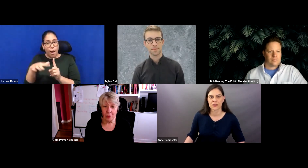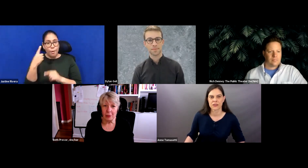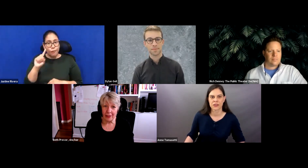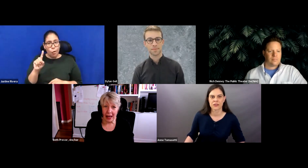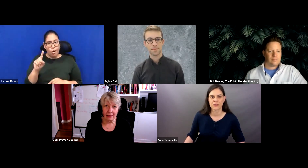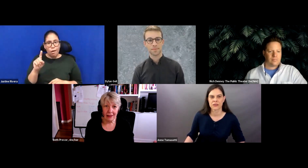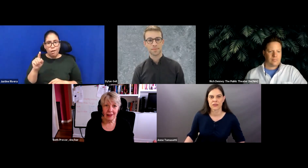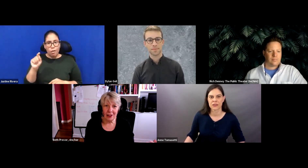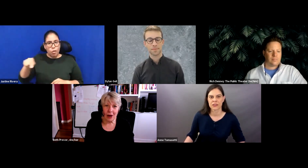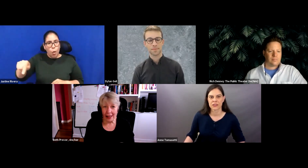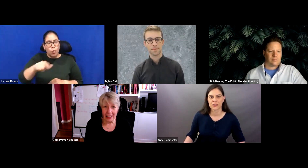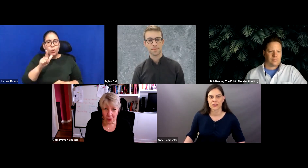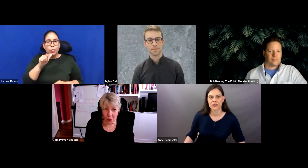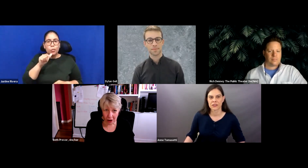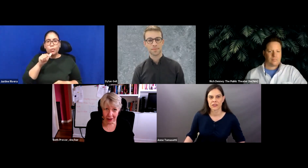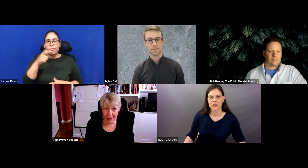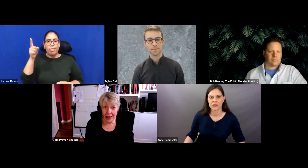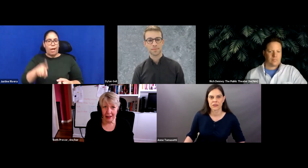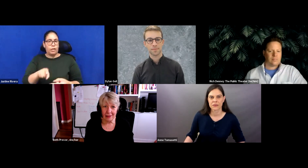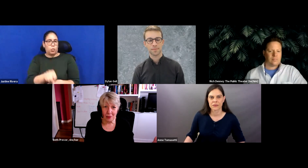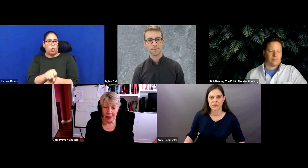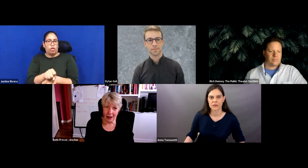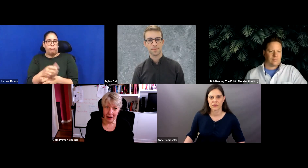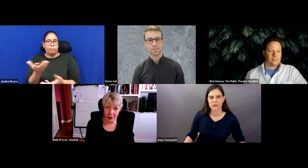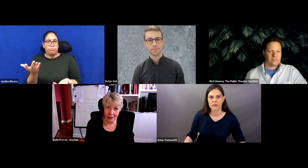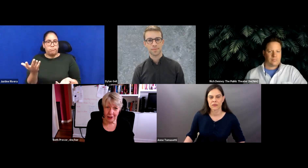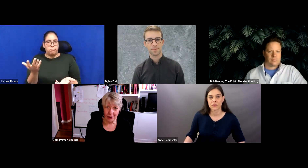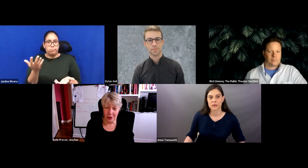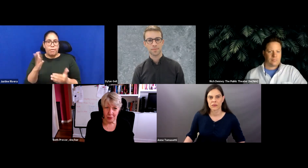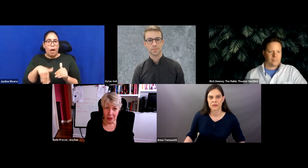people that had less work than maybe other other groups of